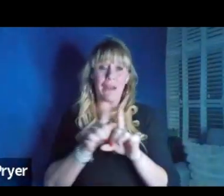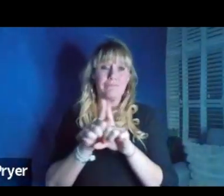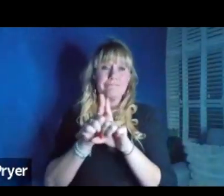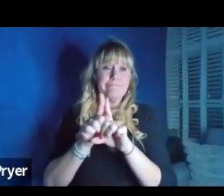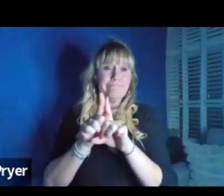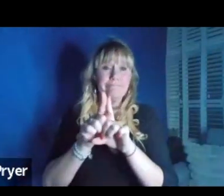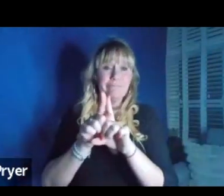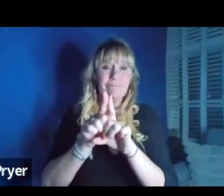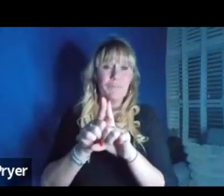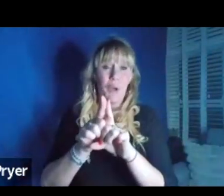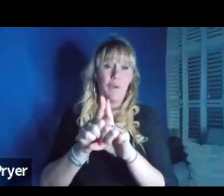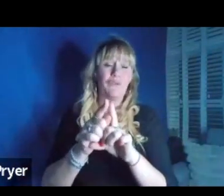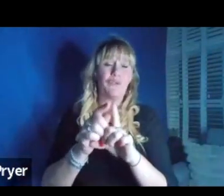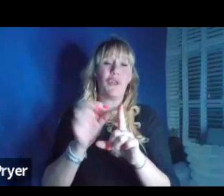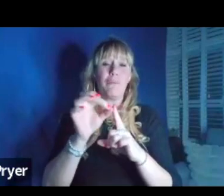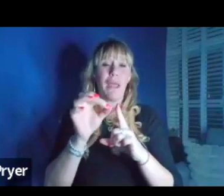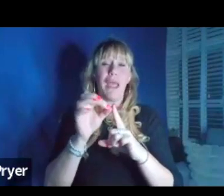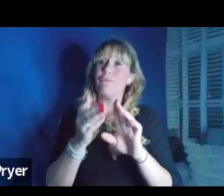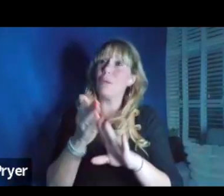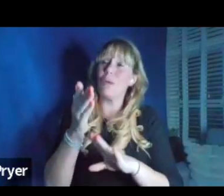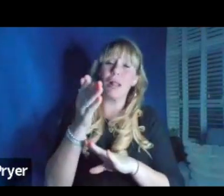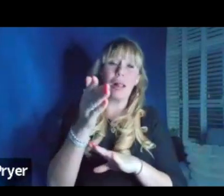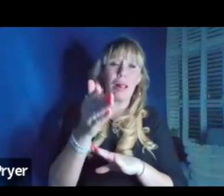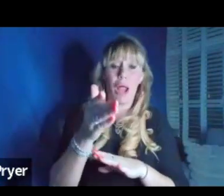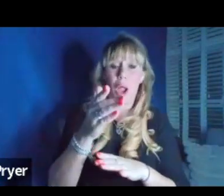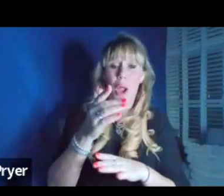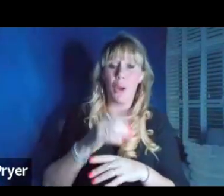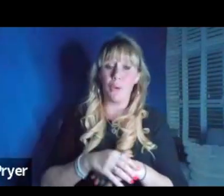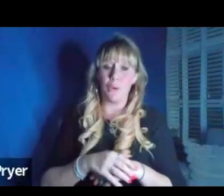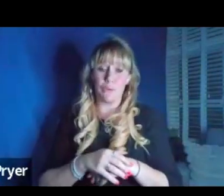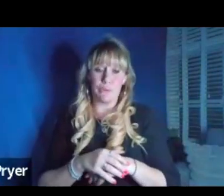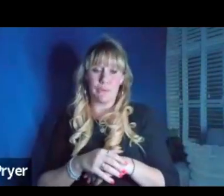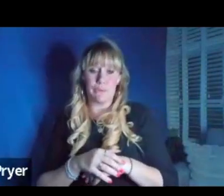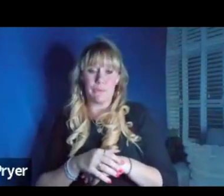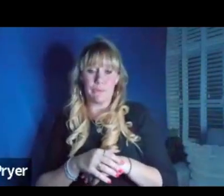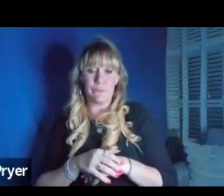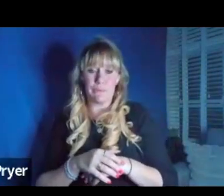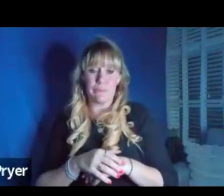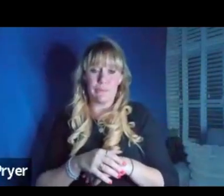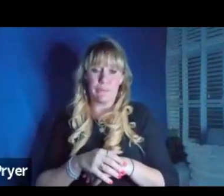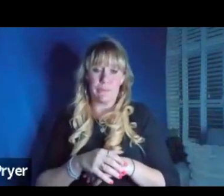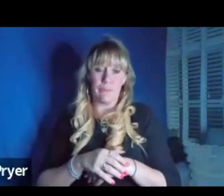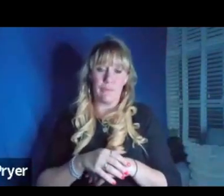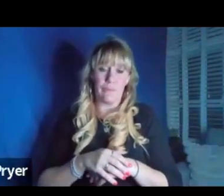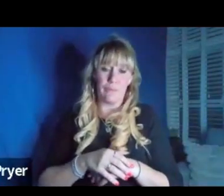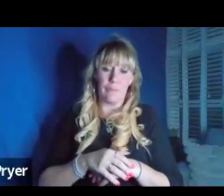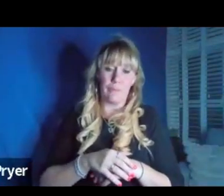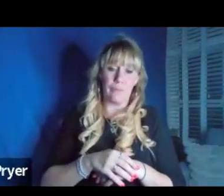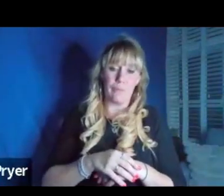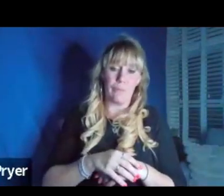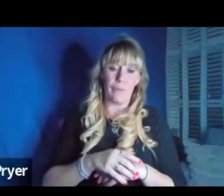We'll round up some steers, have a couple of beers